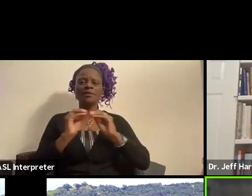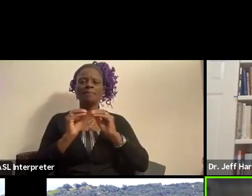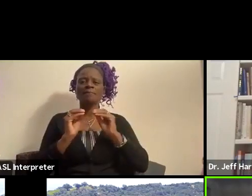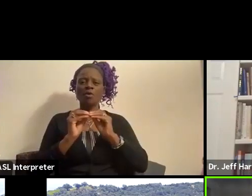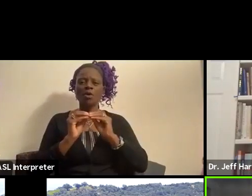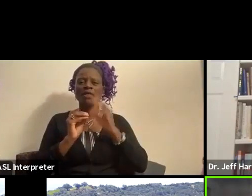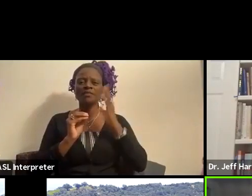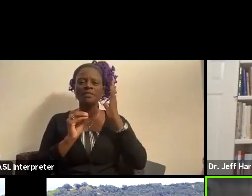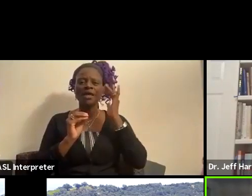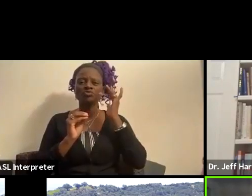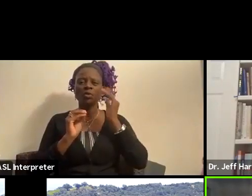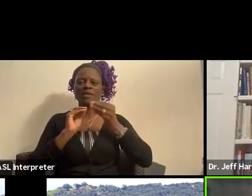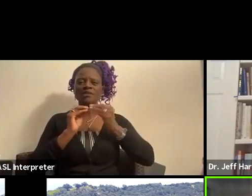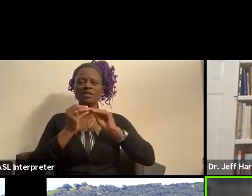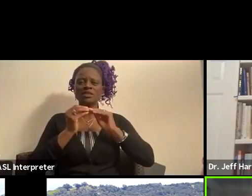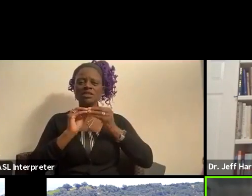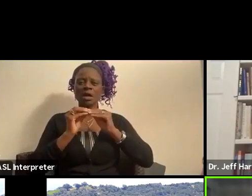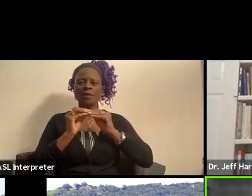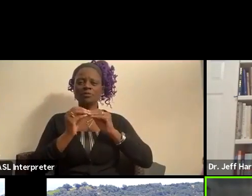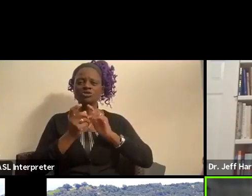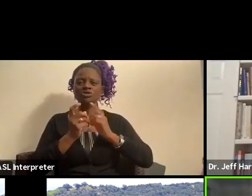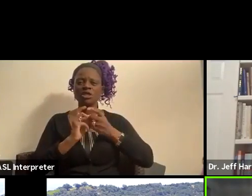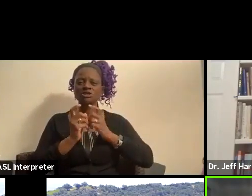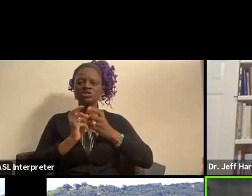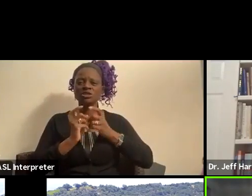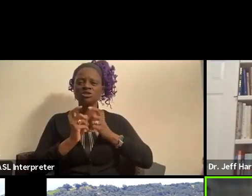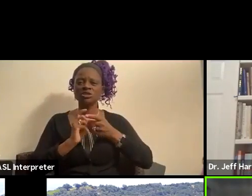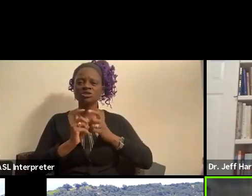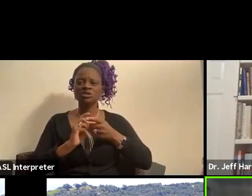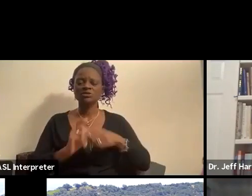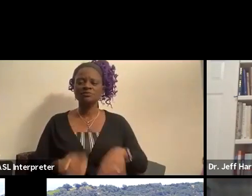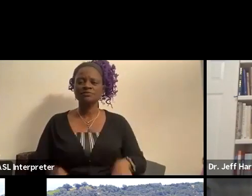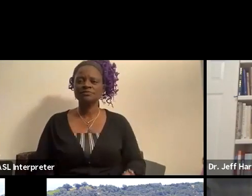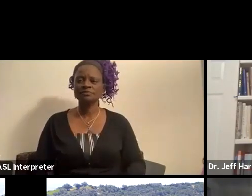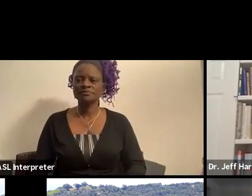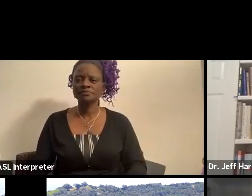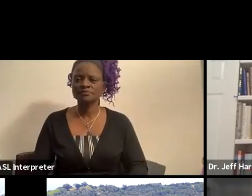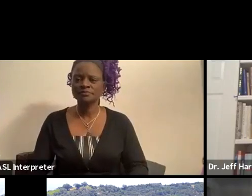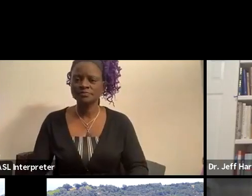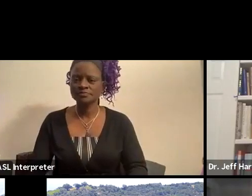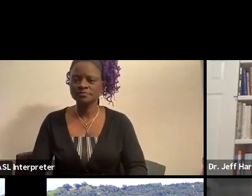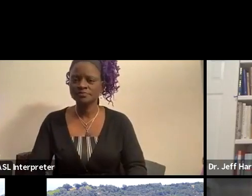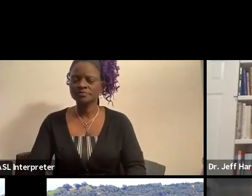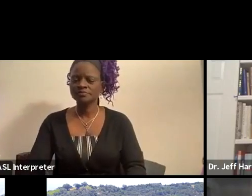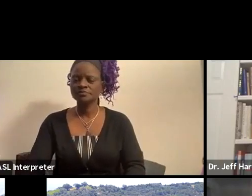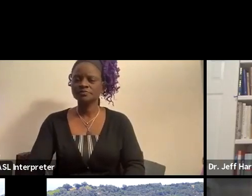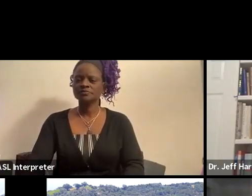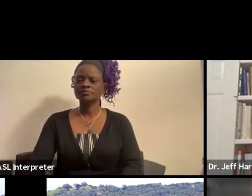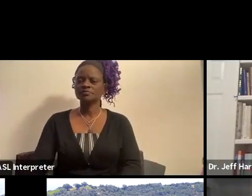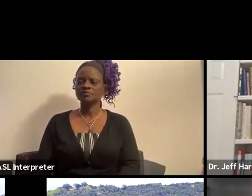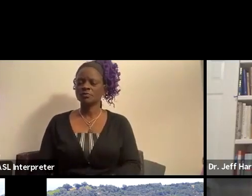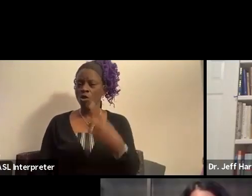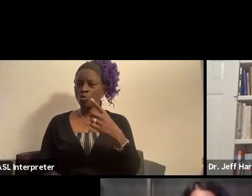the fact that we're not pulling the orphan CALFire. And just one follow up, if you don't mind, is what do you think the county has